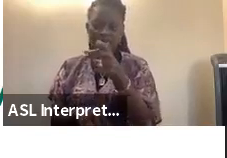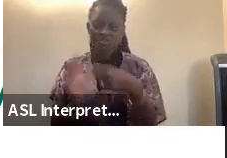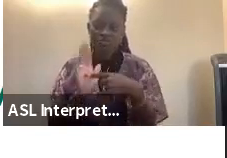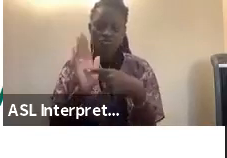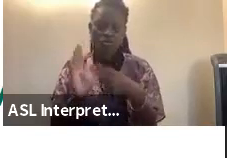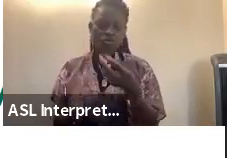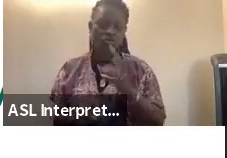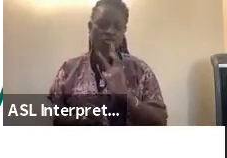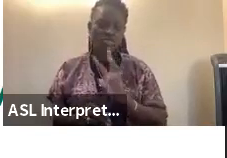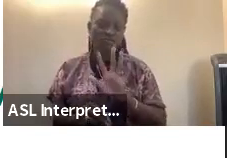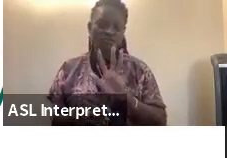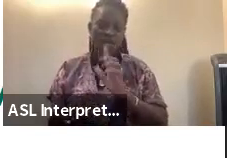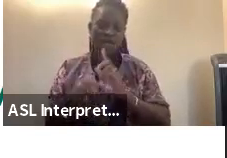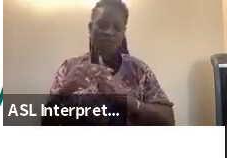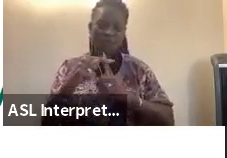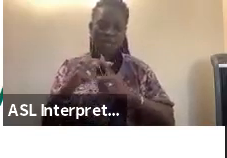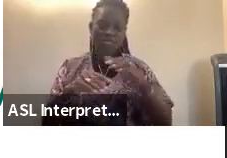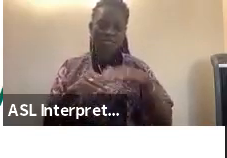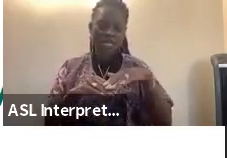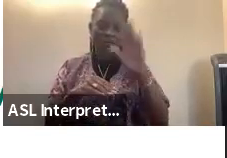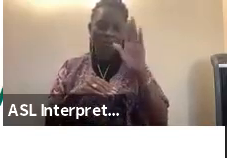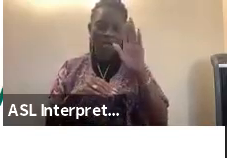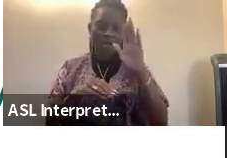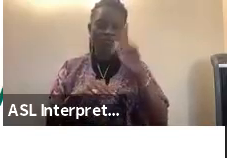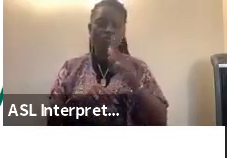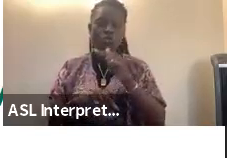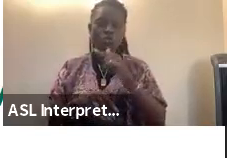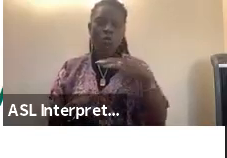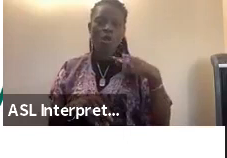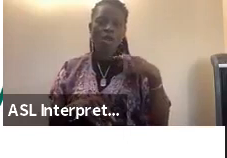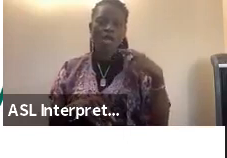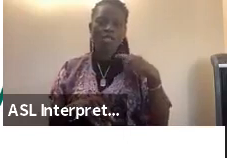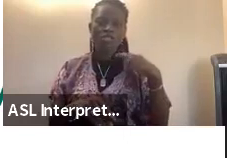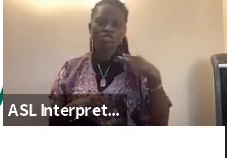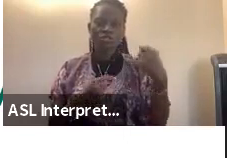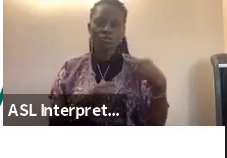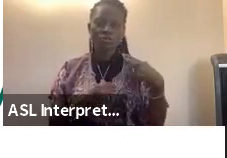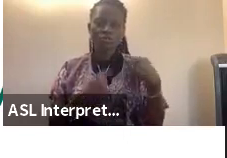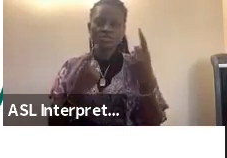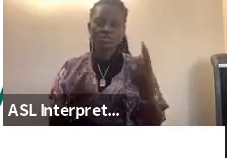who are eligible as a Sunday for a booster shot,